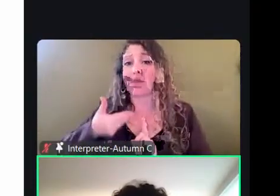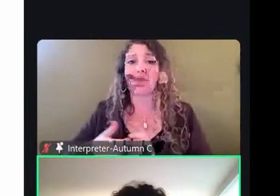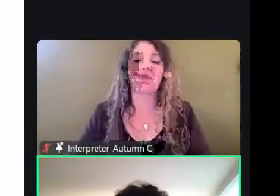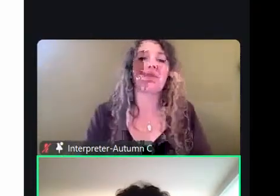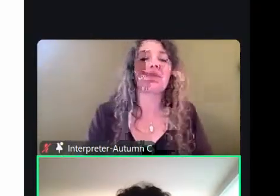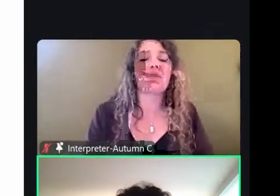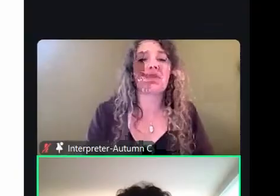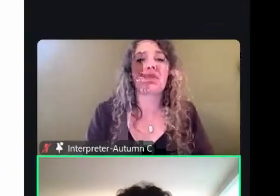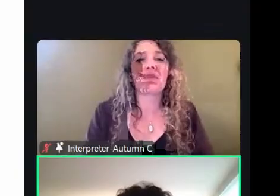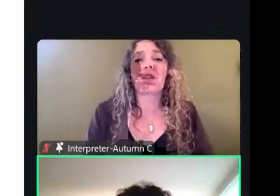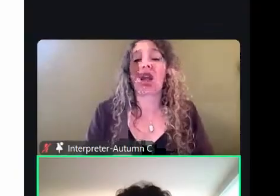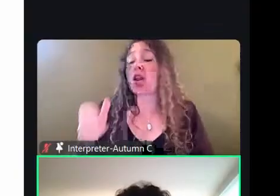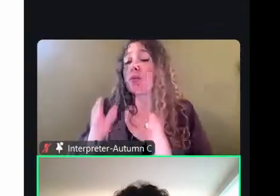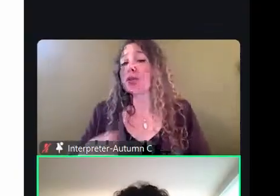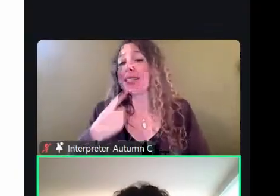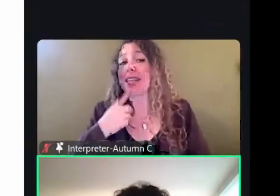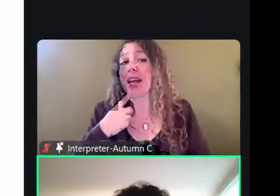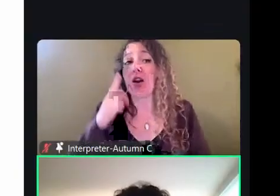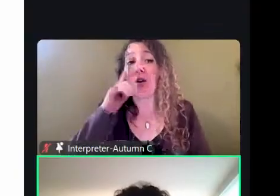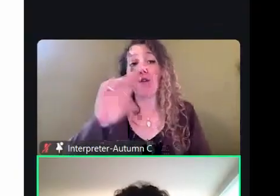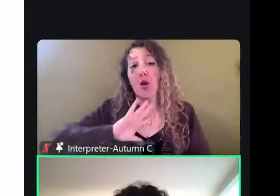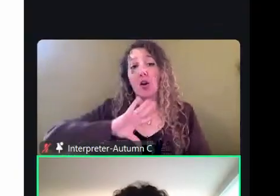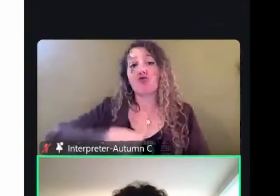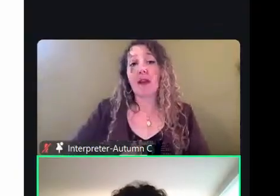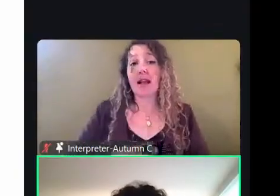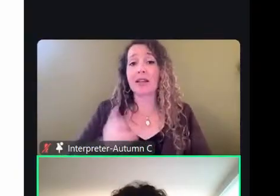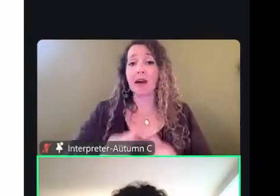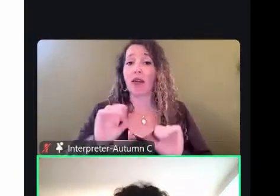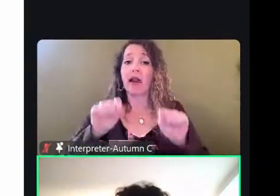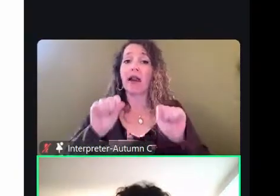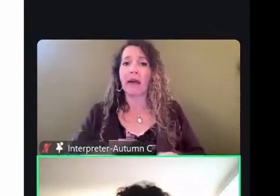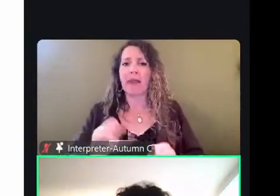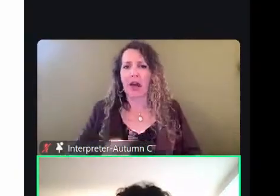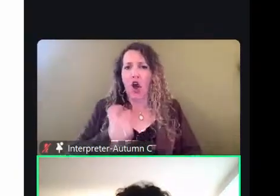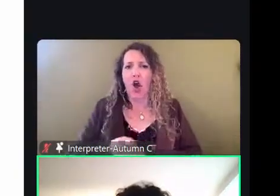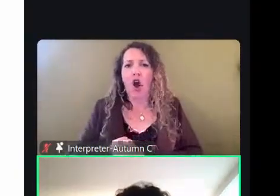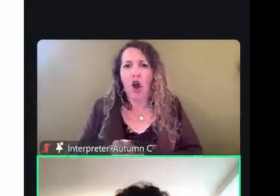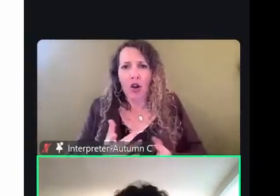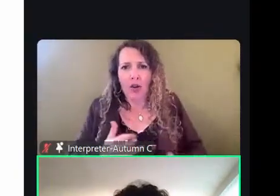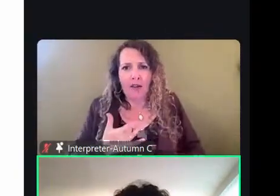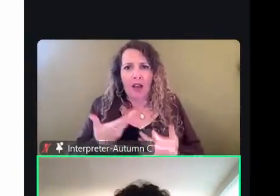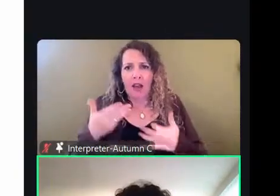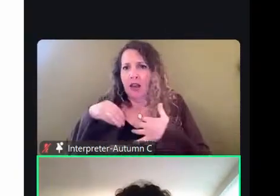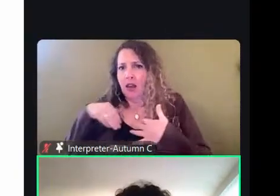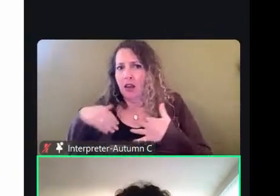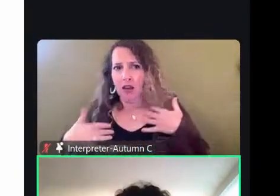Another person said for trans people, it can be hard to feel embodied a lot of the time having a reason that you feel